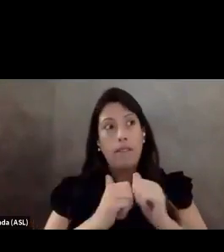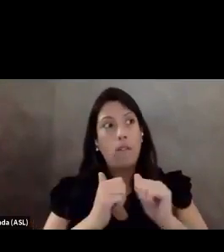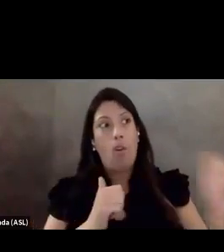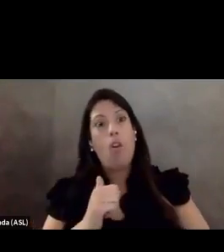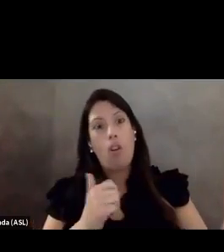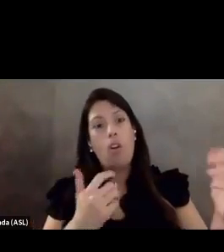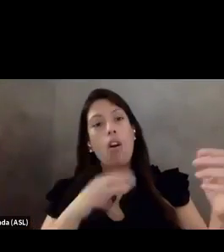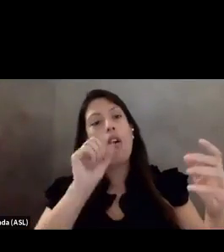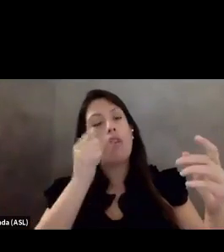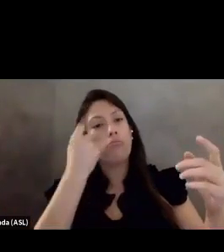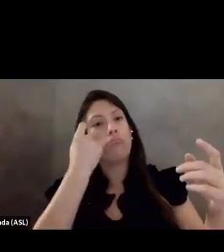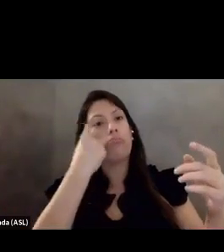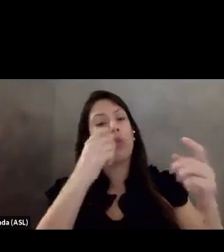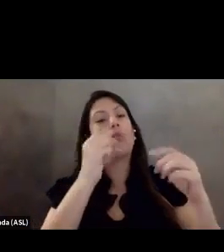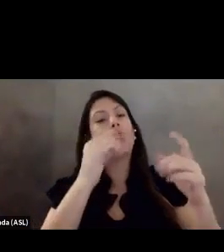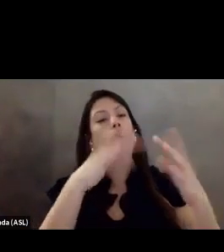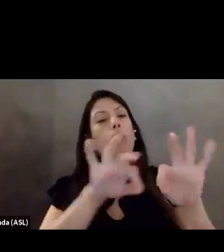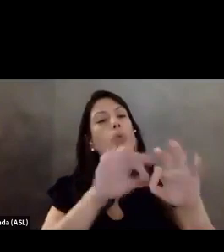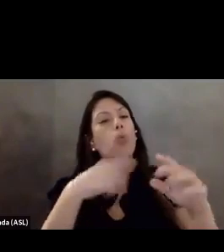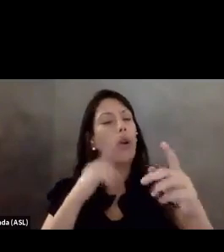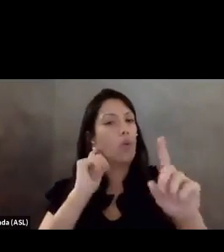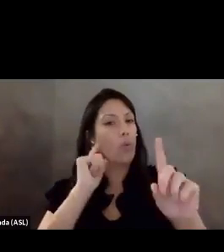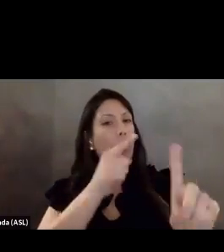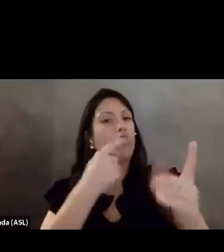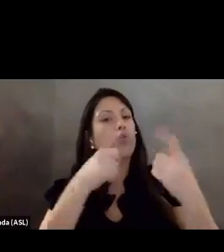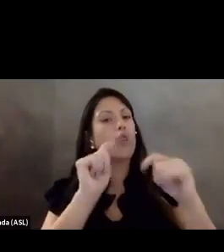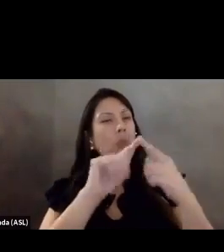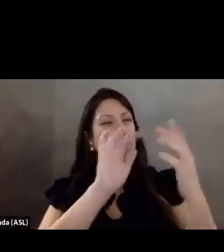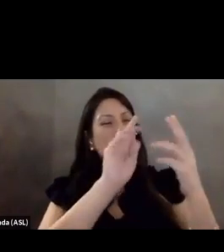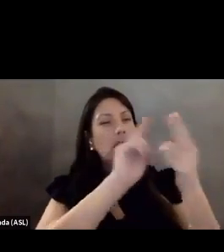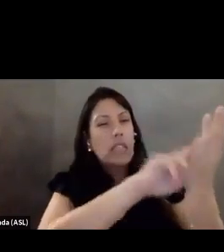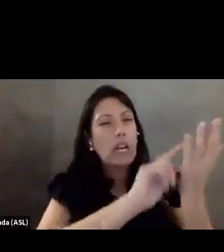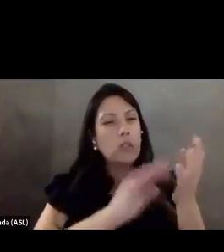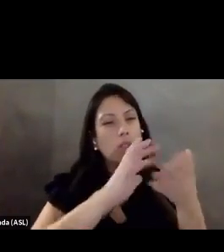in different areas of the county to make it much easier for people to isolate or